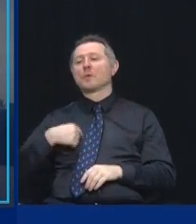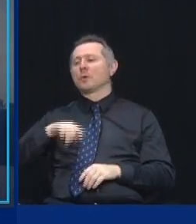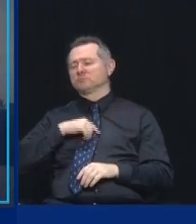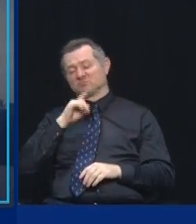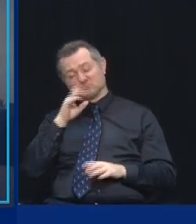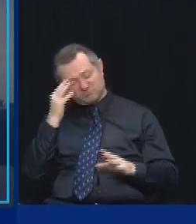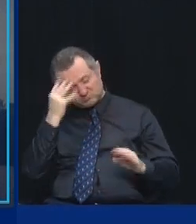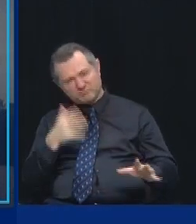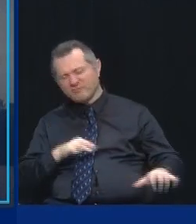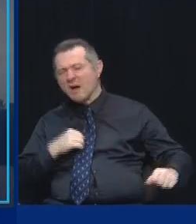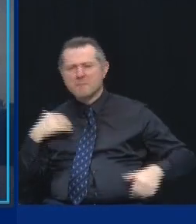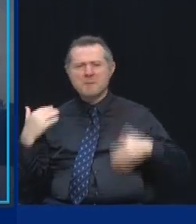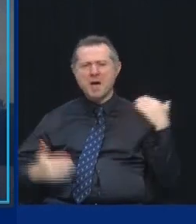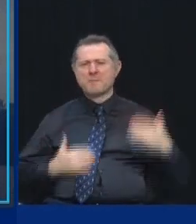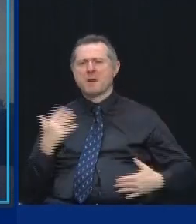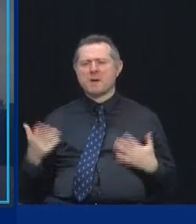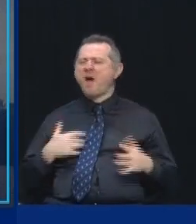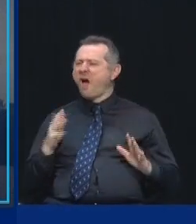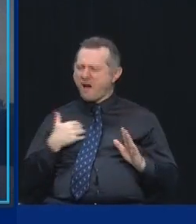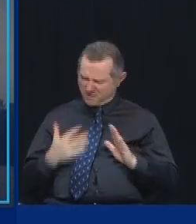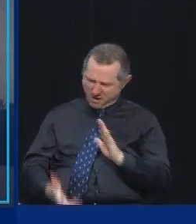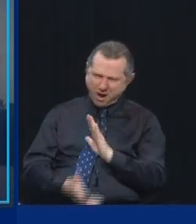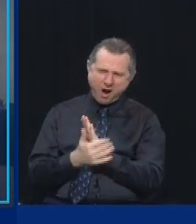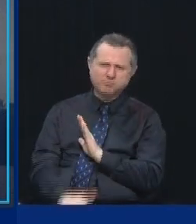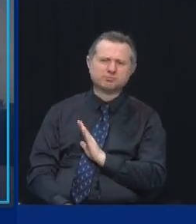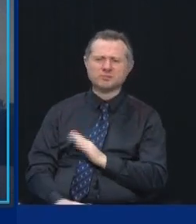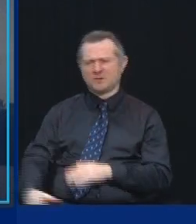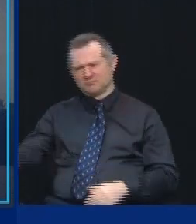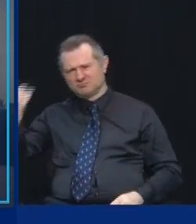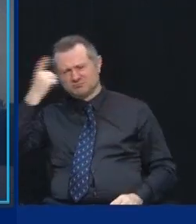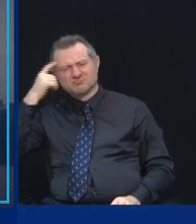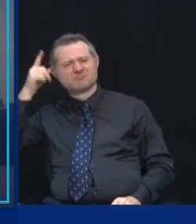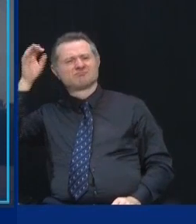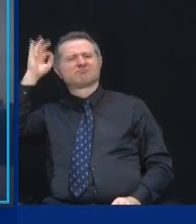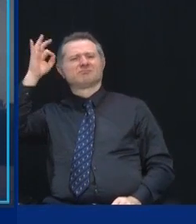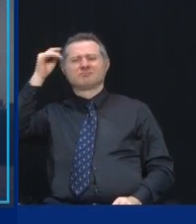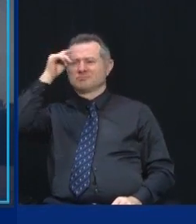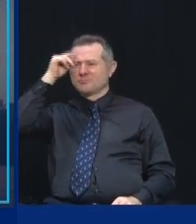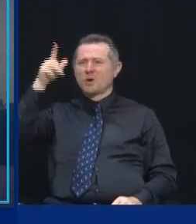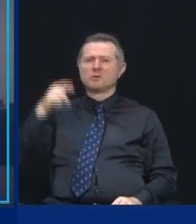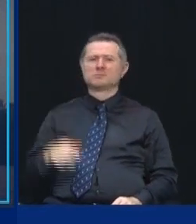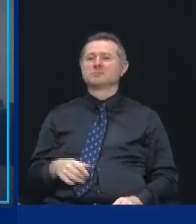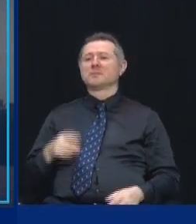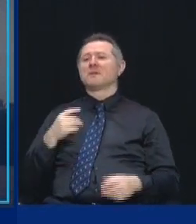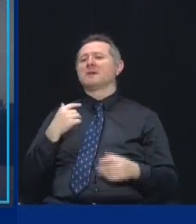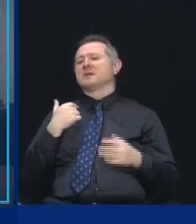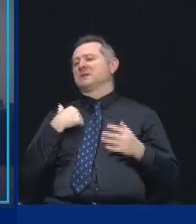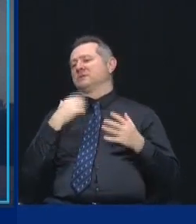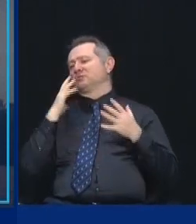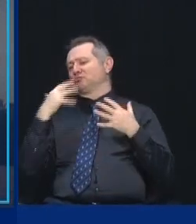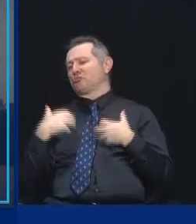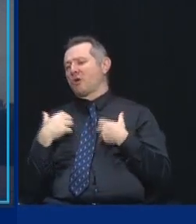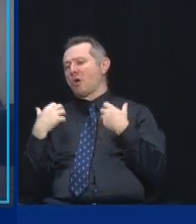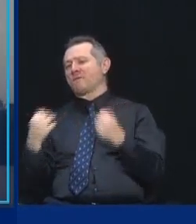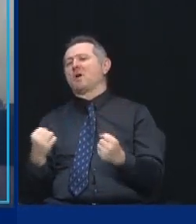AND WE'RE GOING TO USE IT TO OUR COMPETITIVE ADVANTAGE. BECAUSE WE'RE FAST. AND WE'RE GOOD.